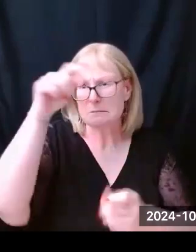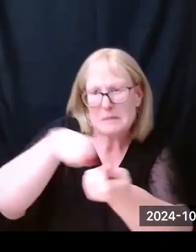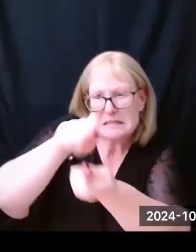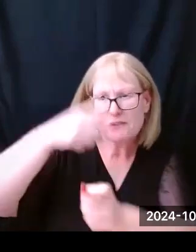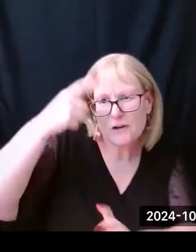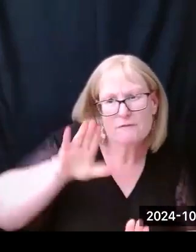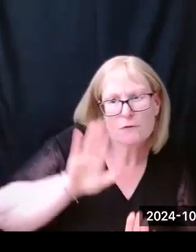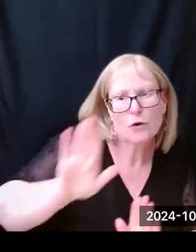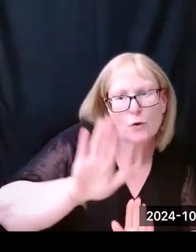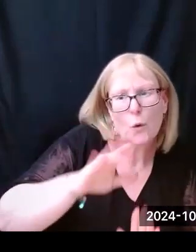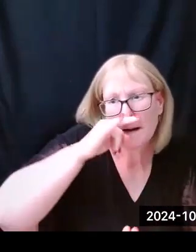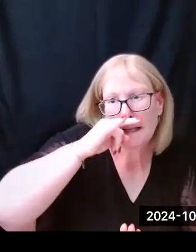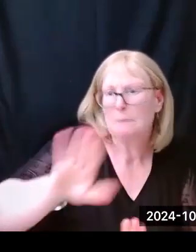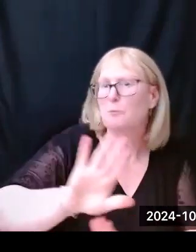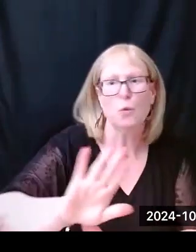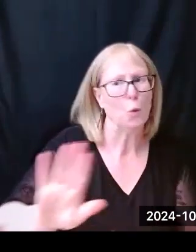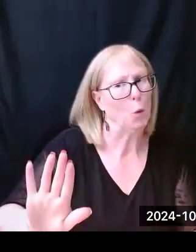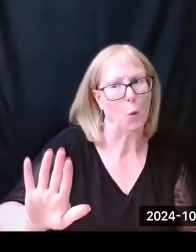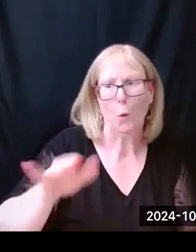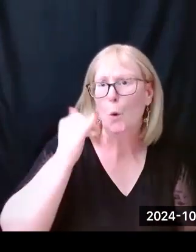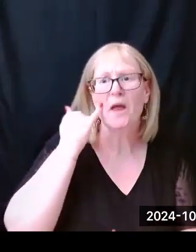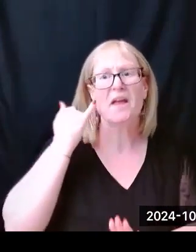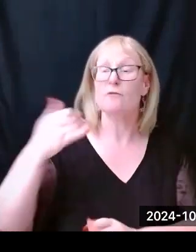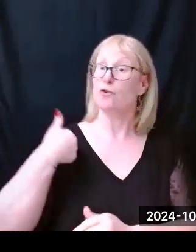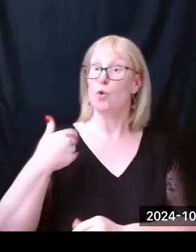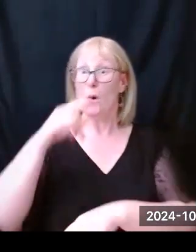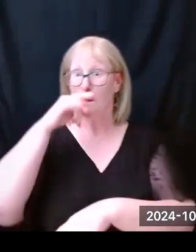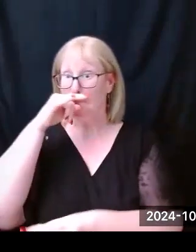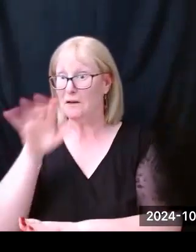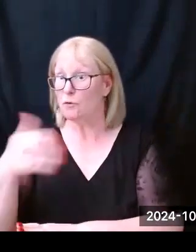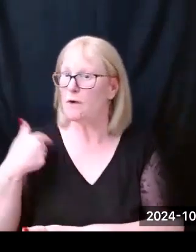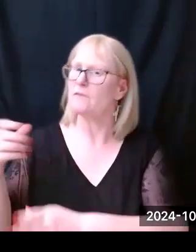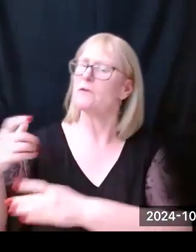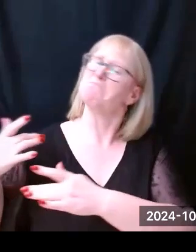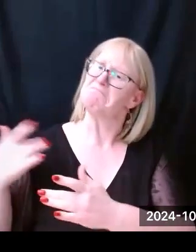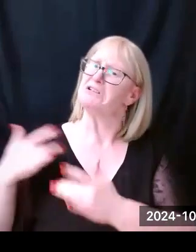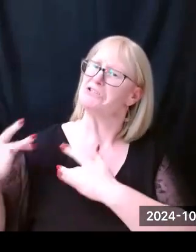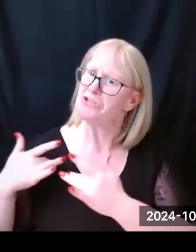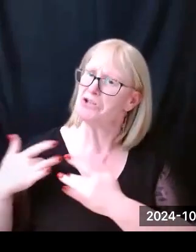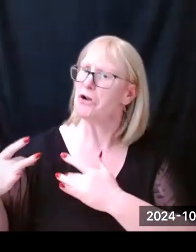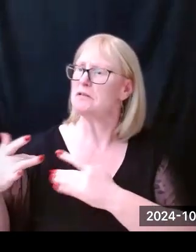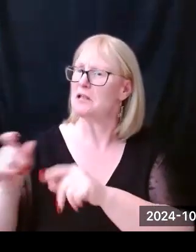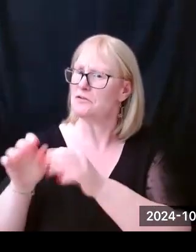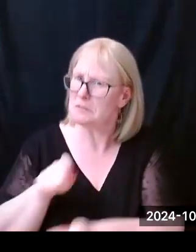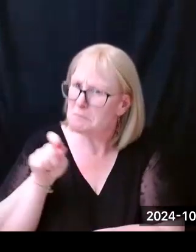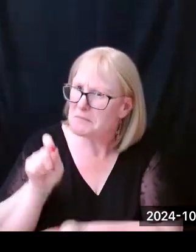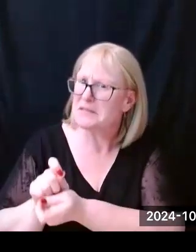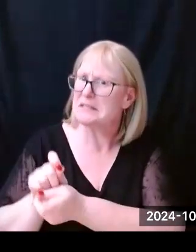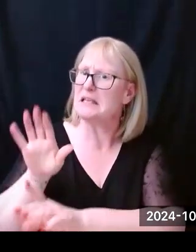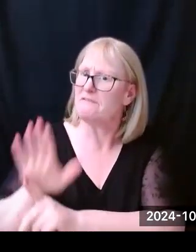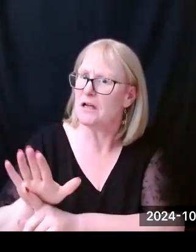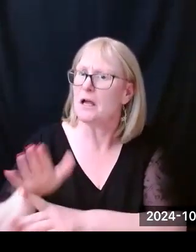If you have any specific concerns that come up, please consult with your child's teachers, providers, primary care provider as needed.